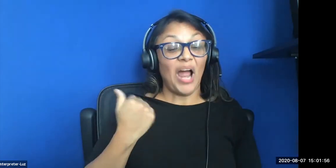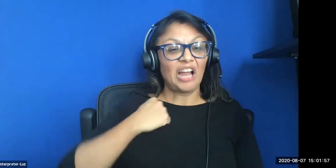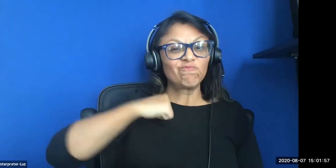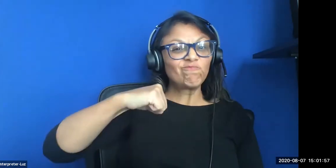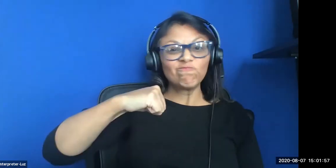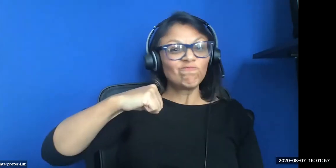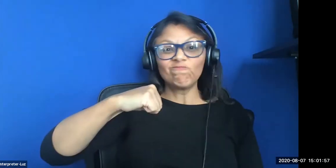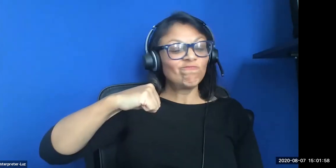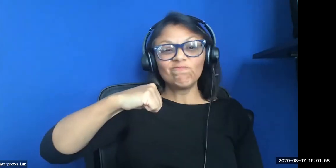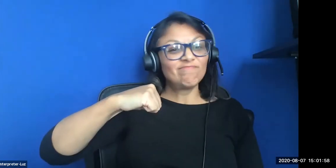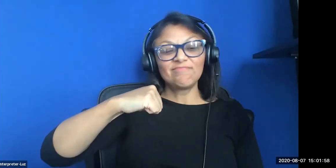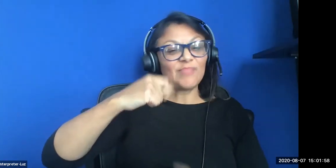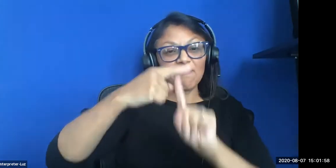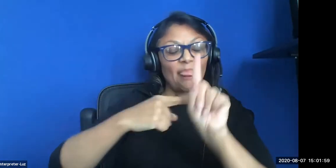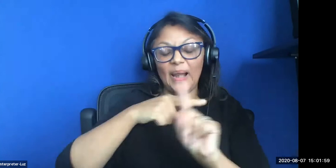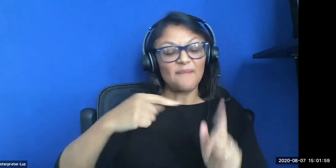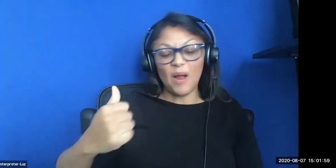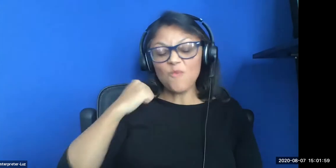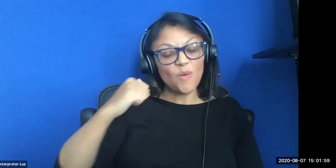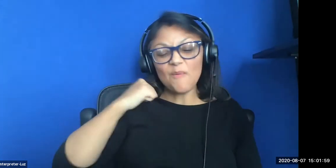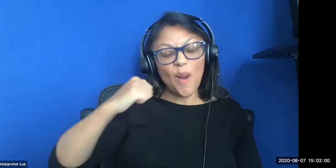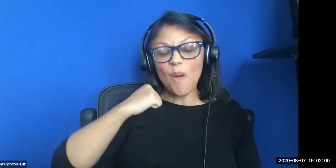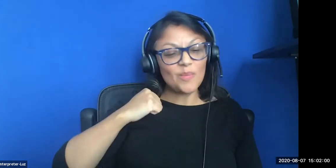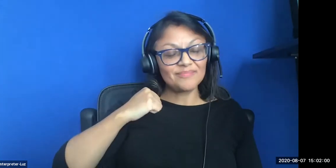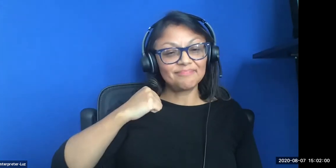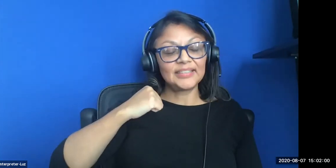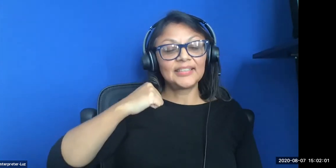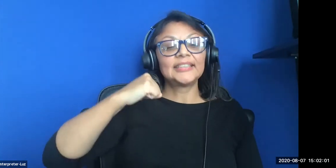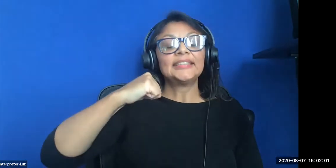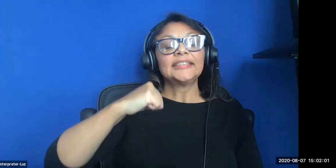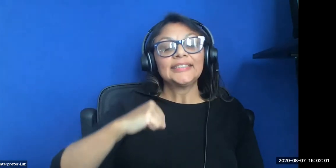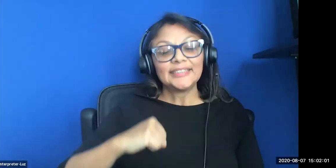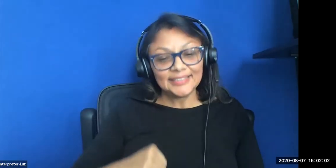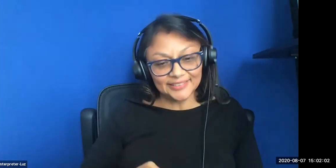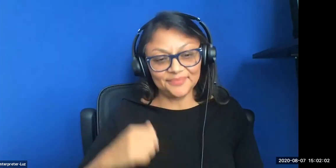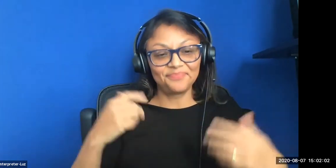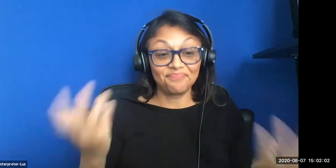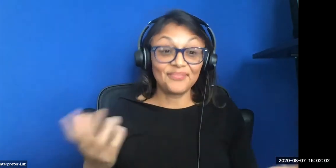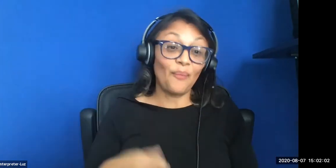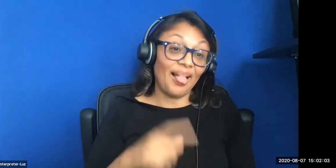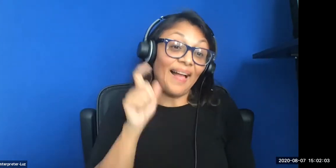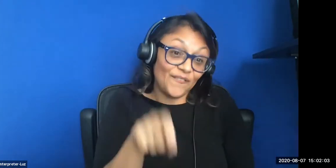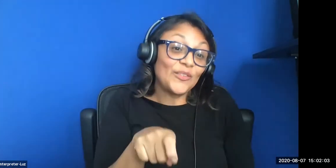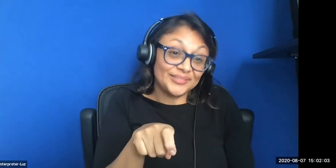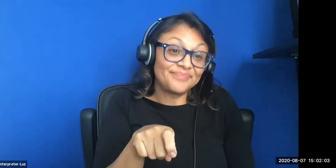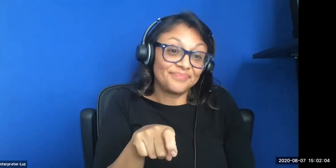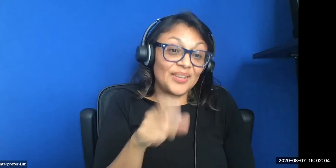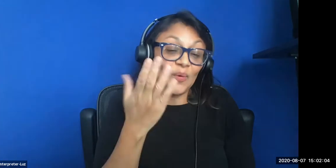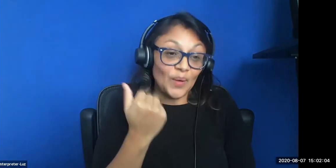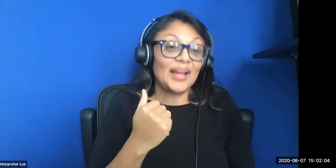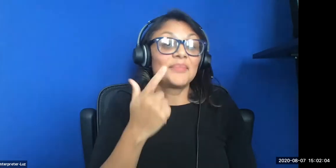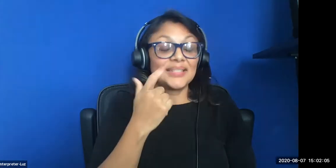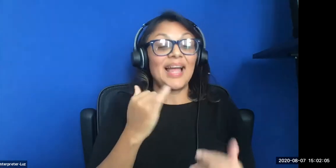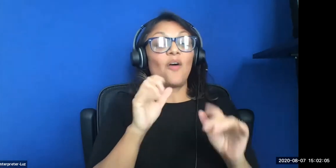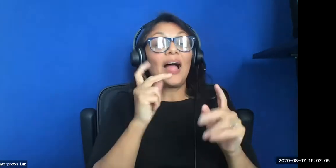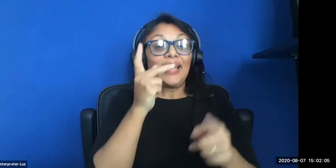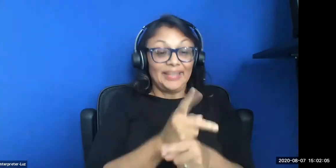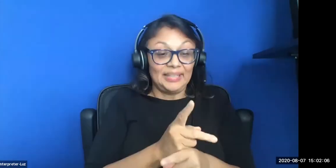Channelle Charest: But I don't want to change, like my space. This I created it as a as an oasis as a space where I would leave work and come and be present with my own life.